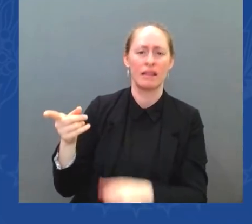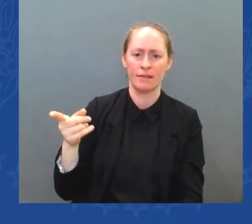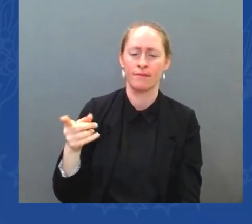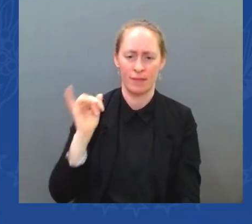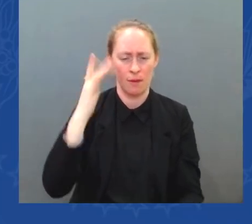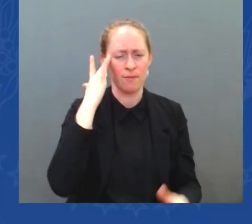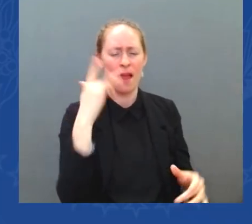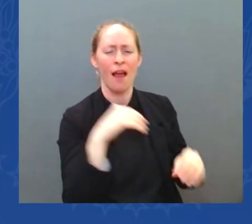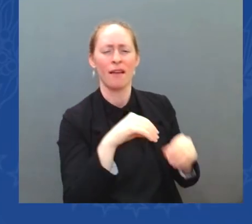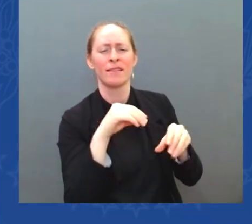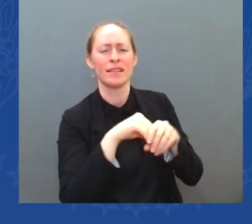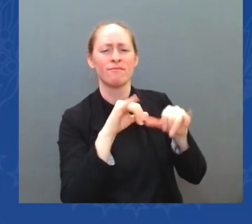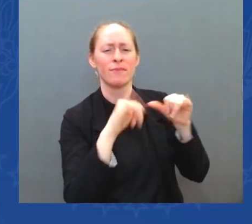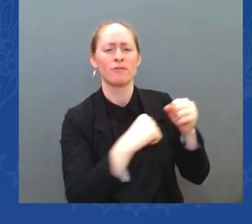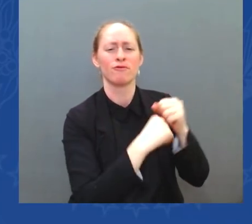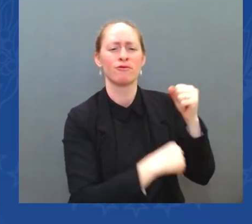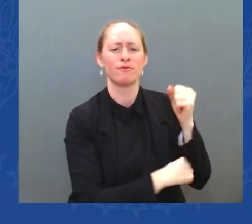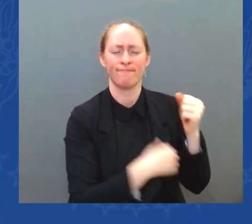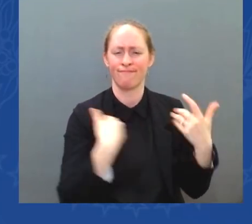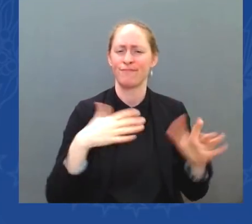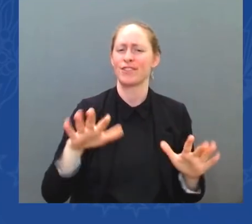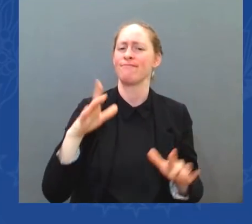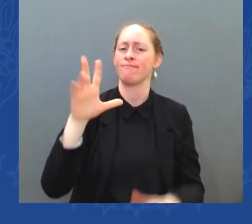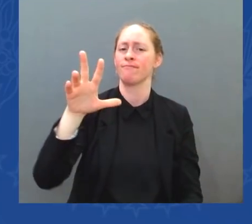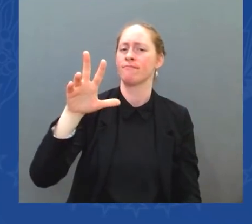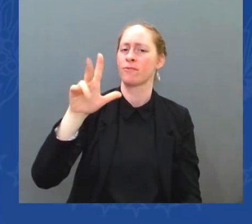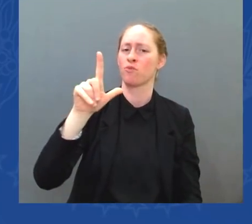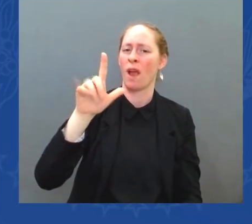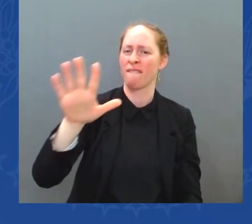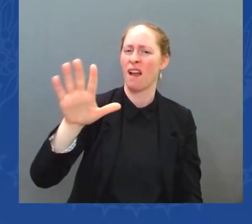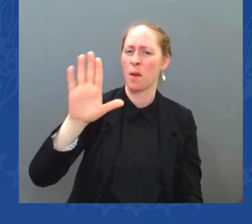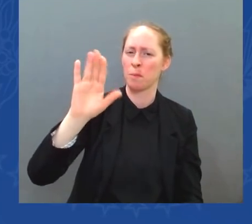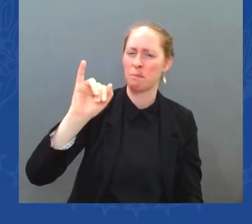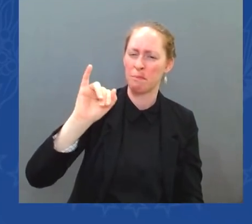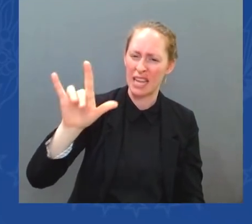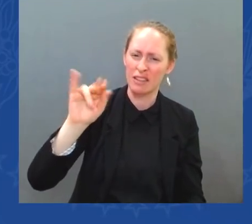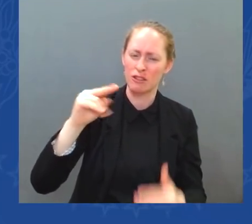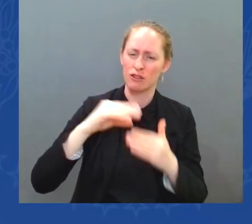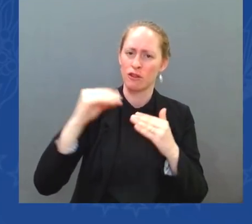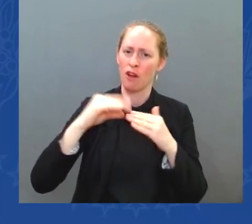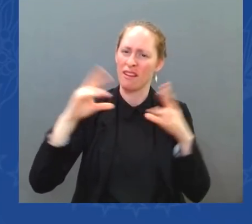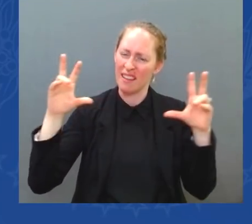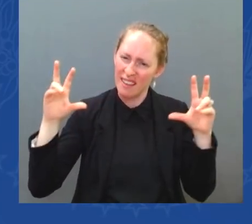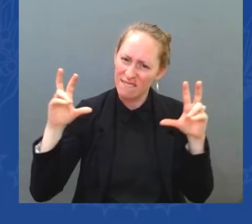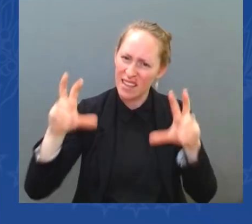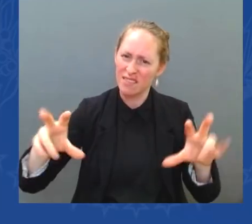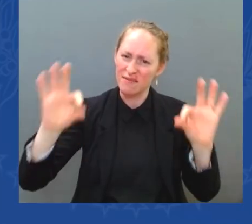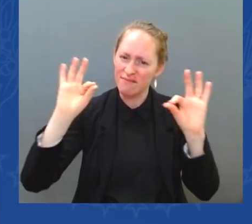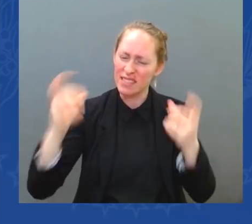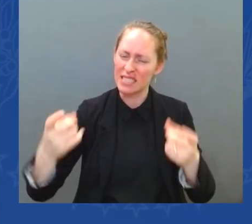including dedicated funding for off-system bridges. And, folks, look, we used to be rated the number one infrastructure --